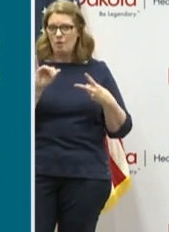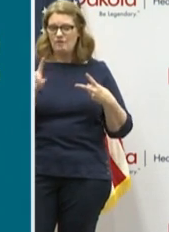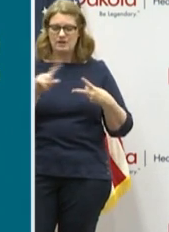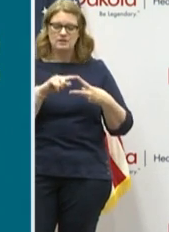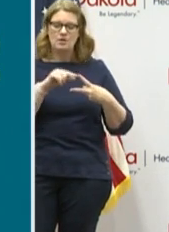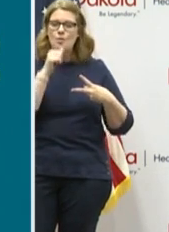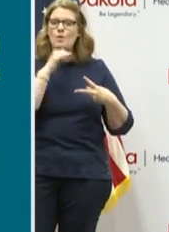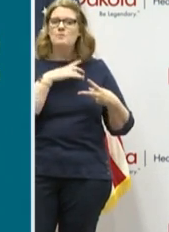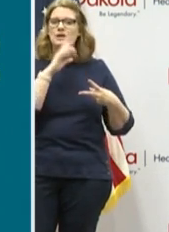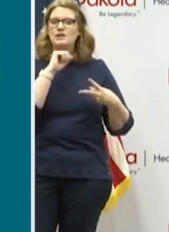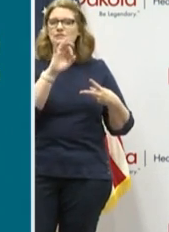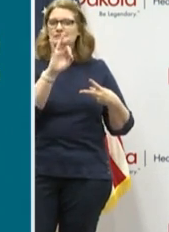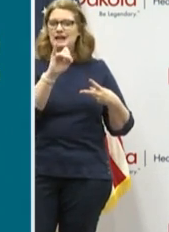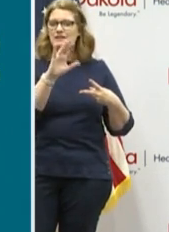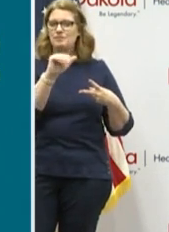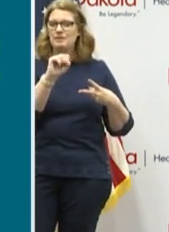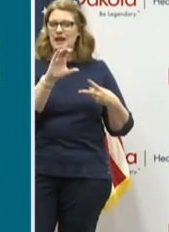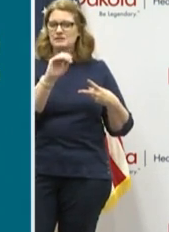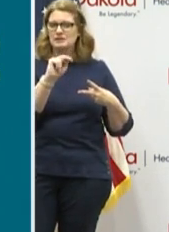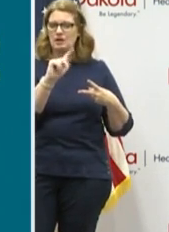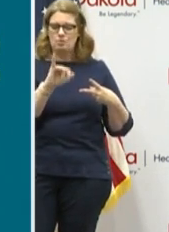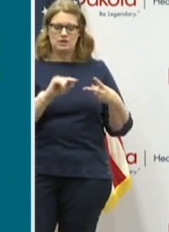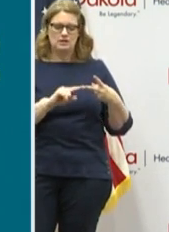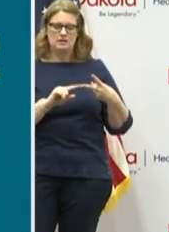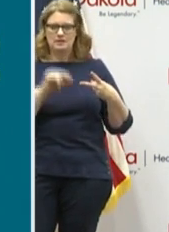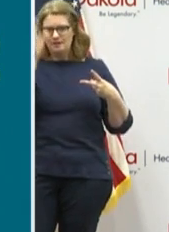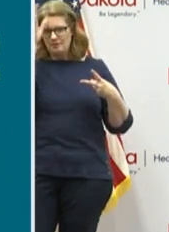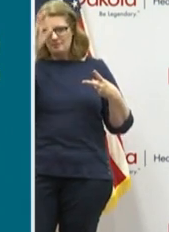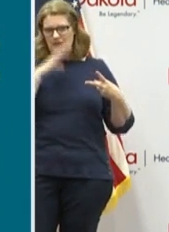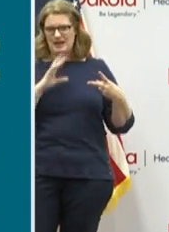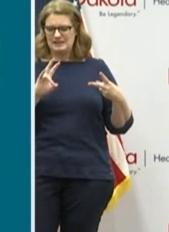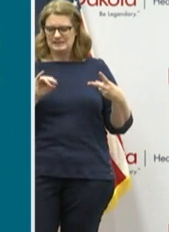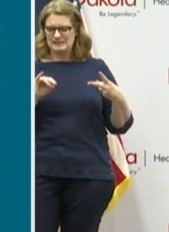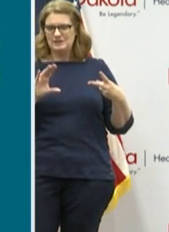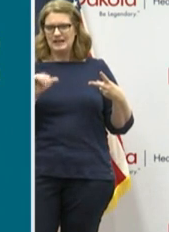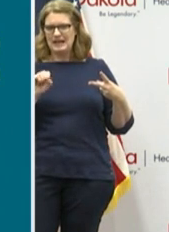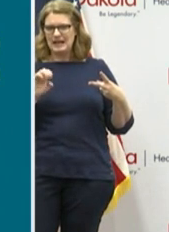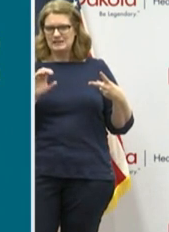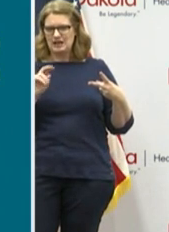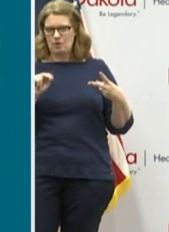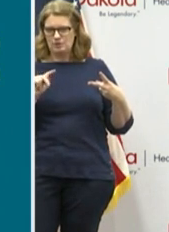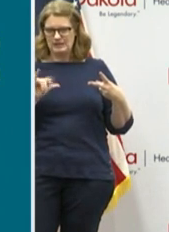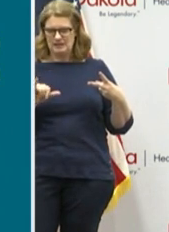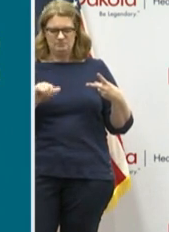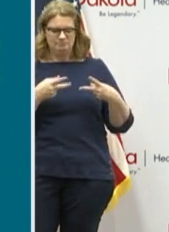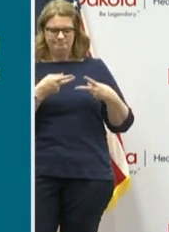ADDITIONAL DEATHS OF INDIVIDUALS WHO PASSED AWAY WITH COVID-19,